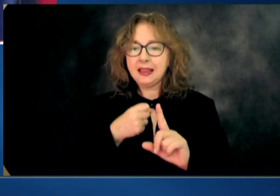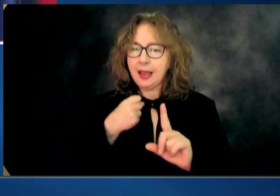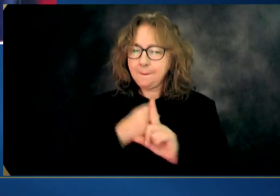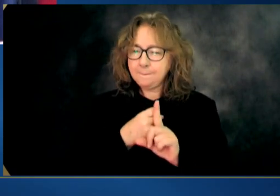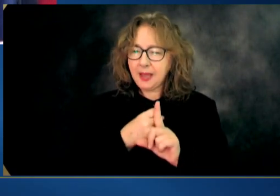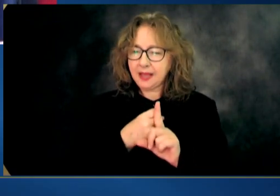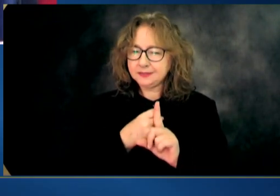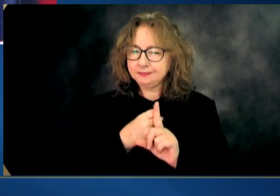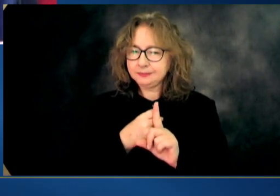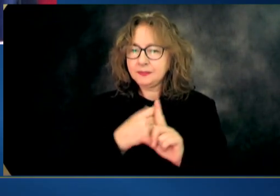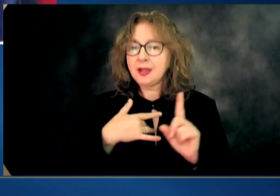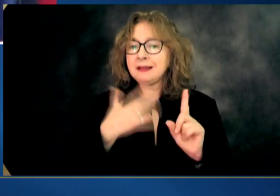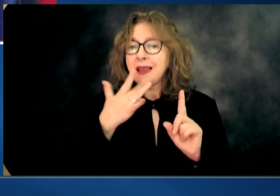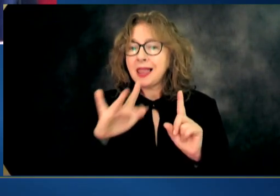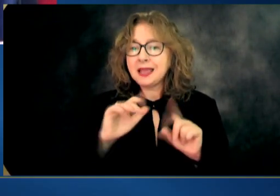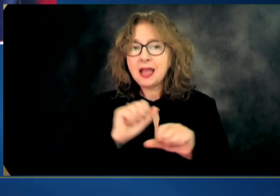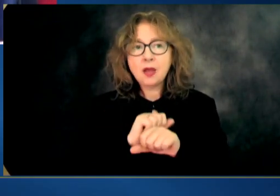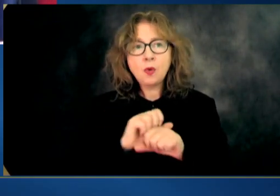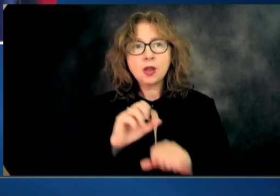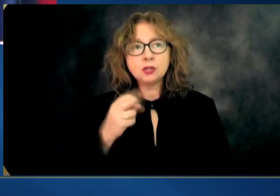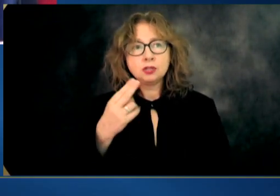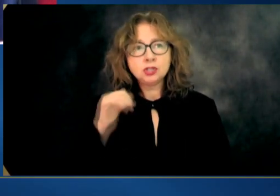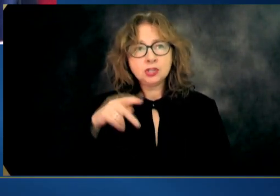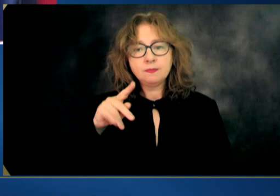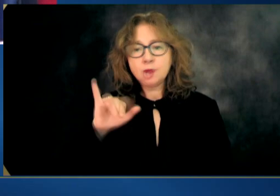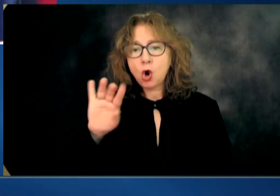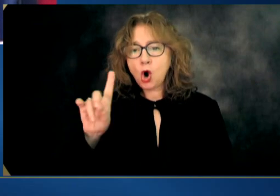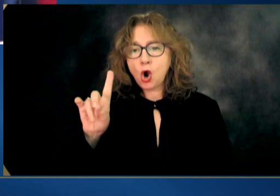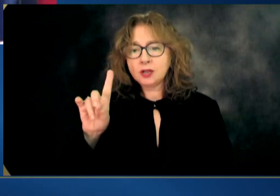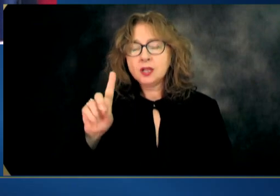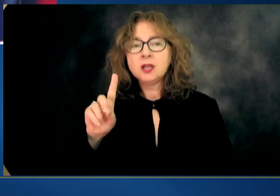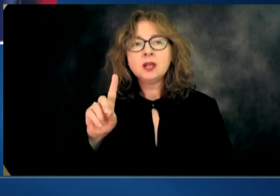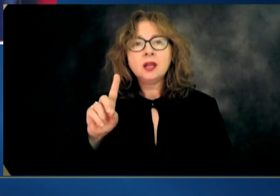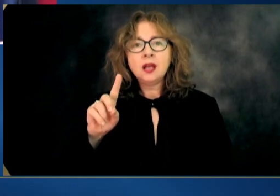work at the shipyard and have health insurance, but with a 10 percent copay, when I was going